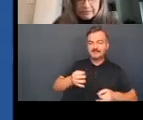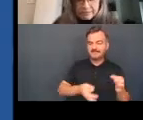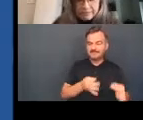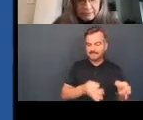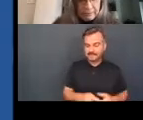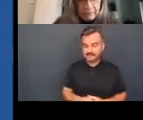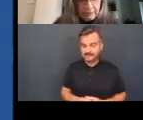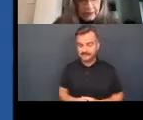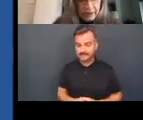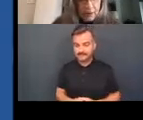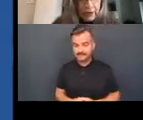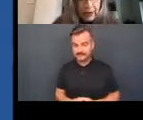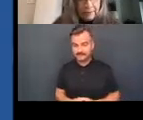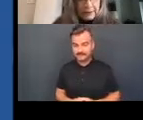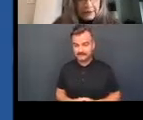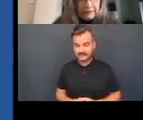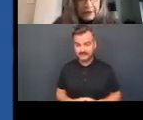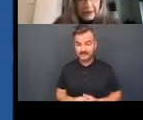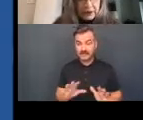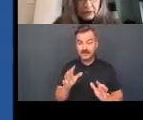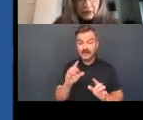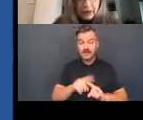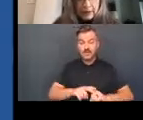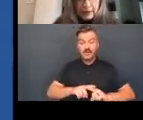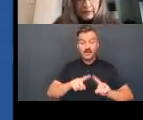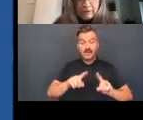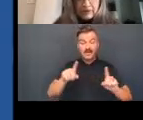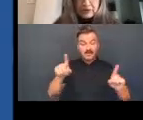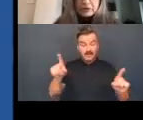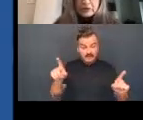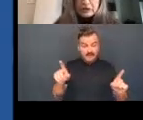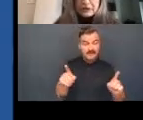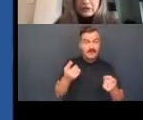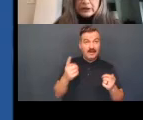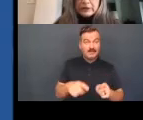16:09:40 What happens if the patient or a health care professional disagrees with the